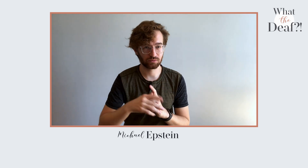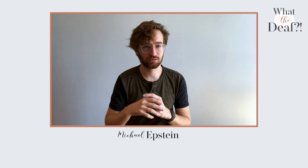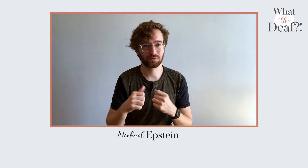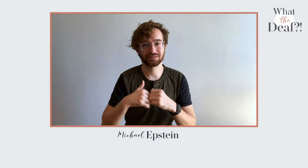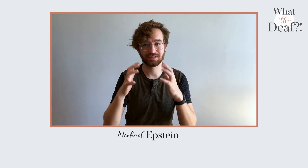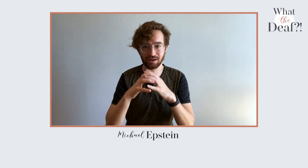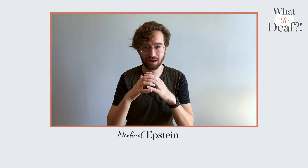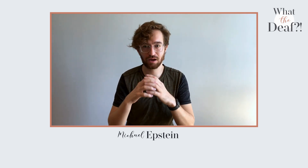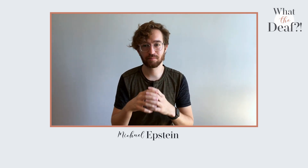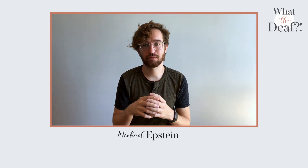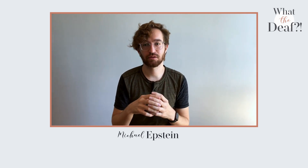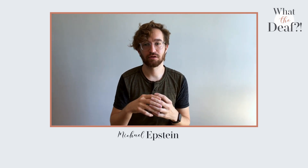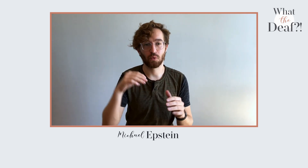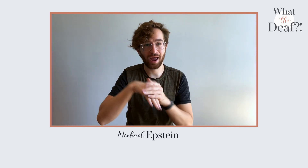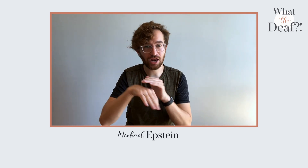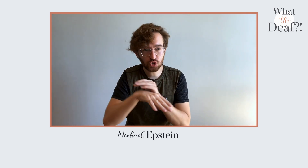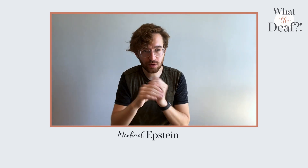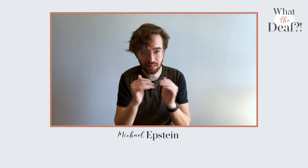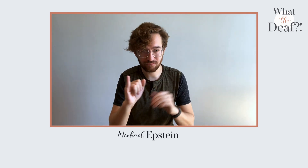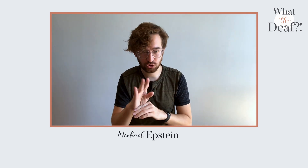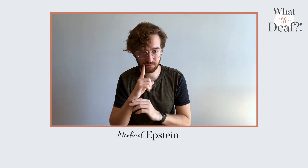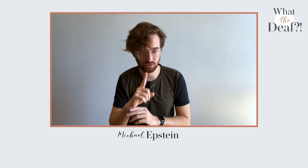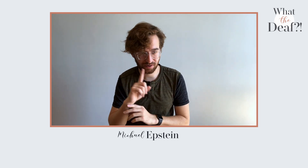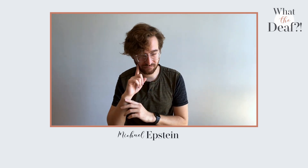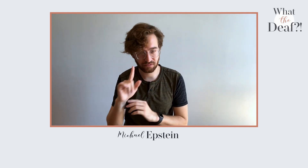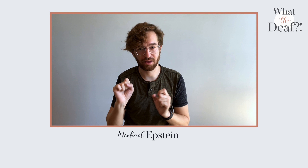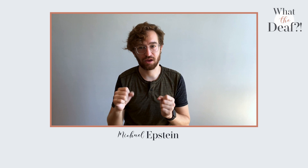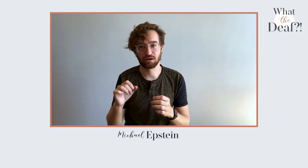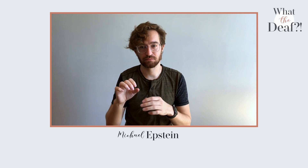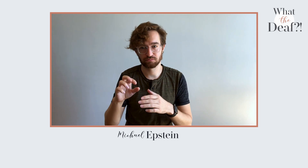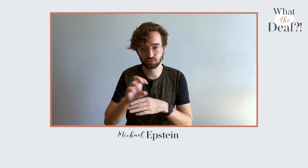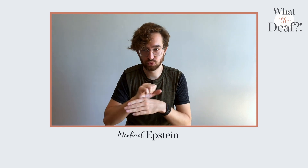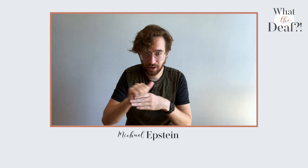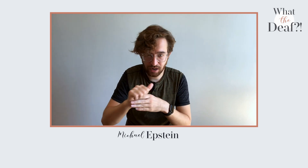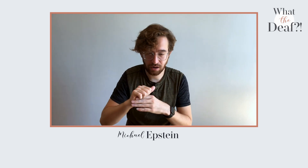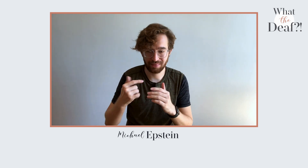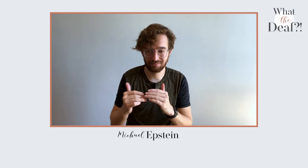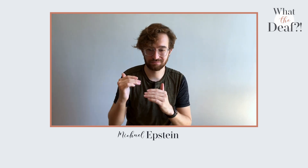to establish entry-level jobs for deaf people, to provide that training,